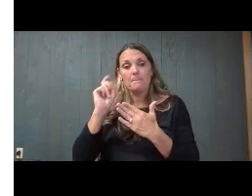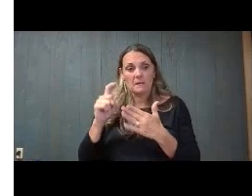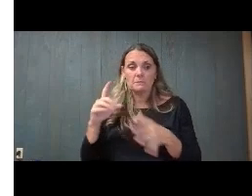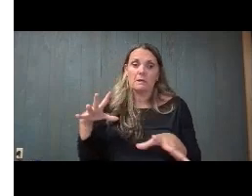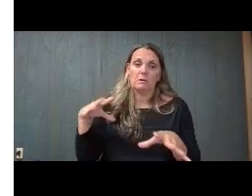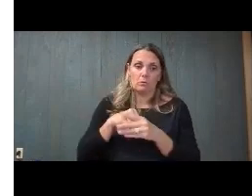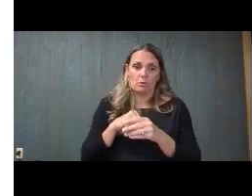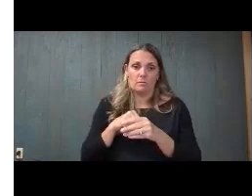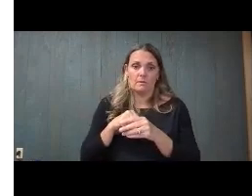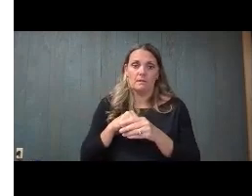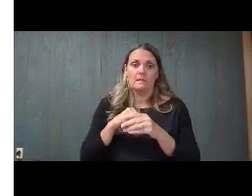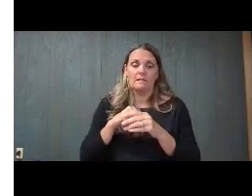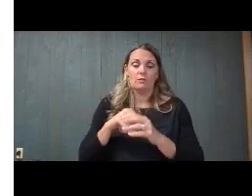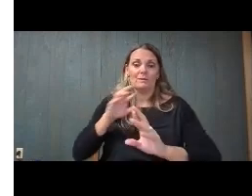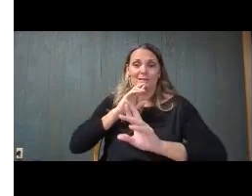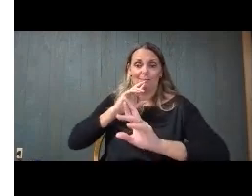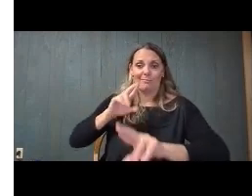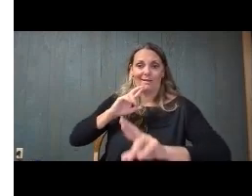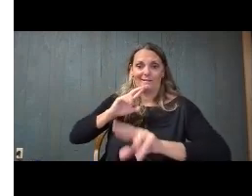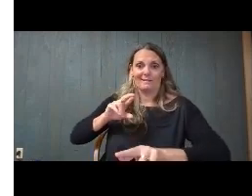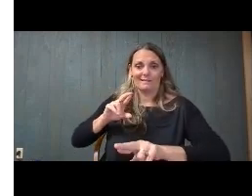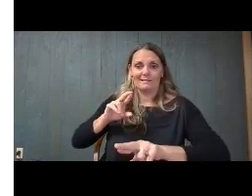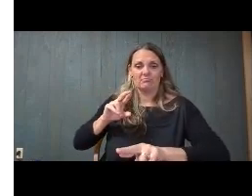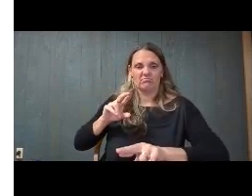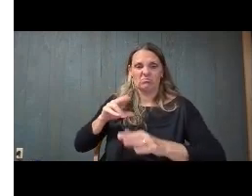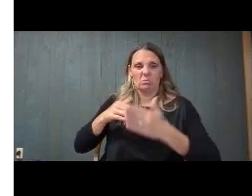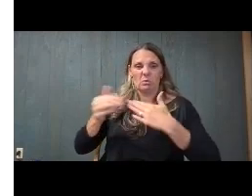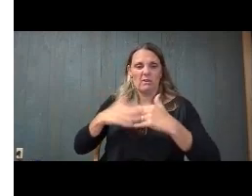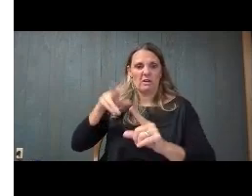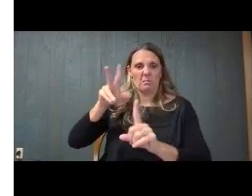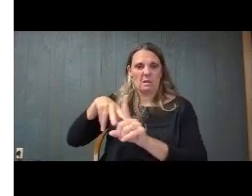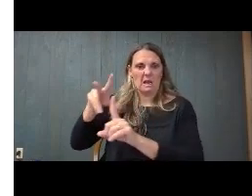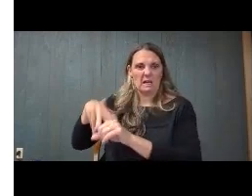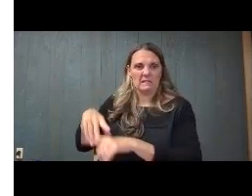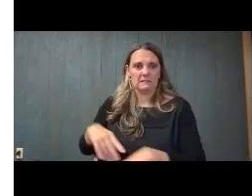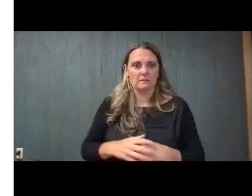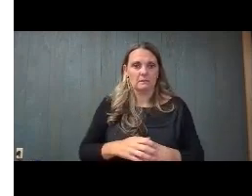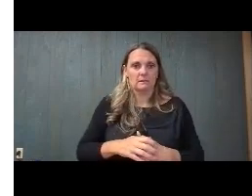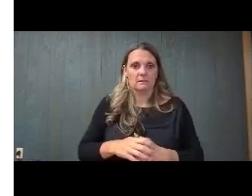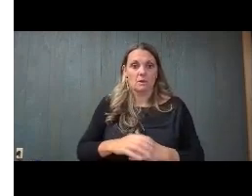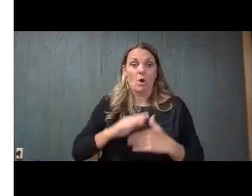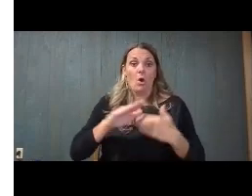into your responses as applicable. All respondents must complete attachment